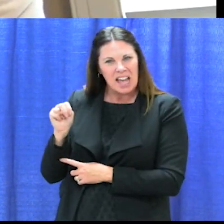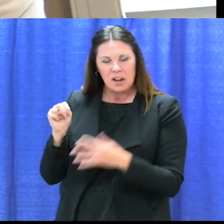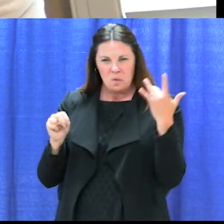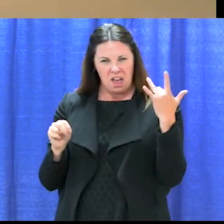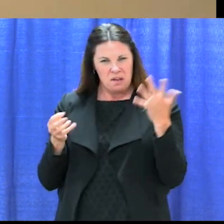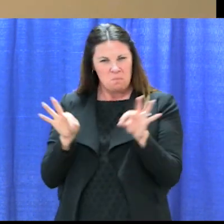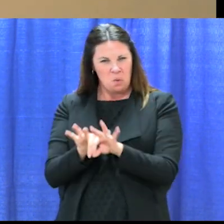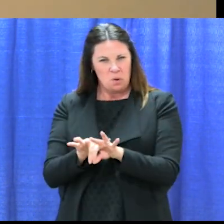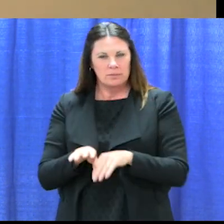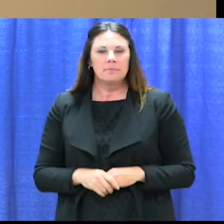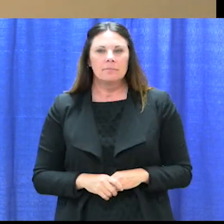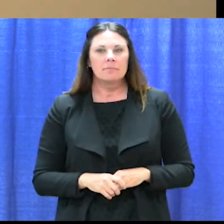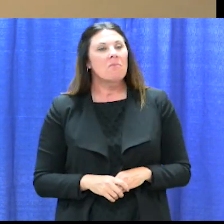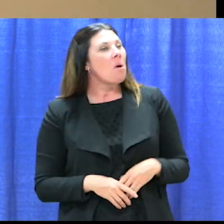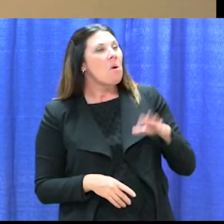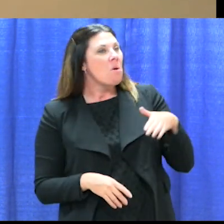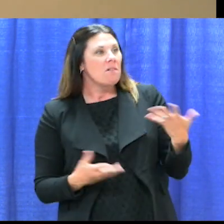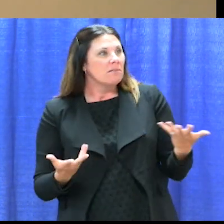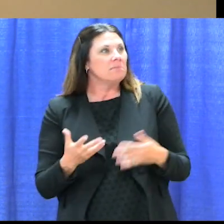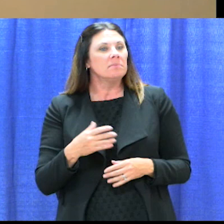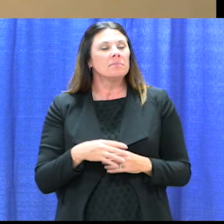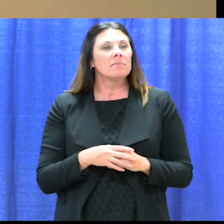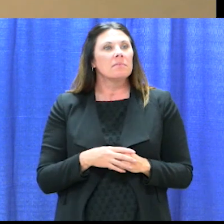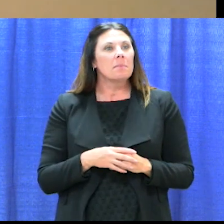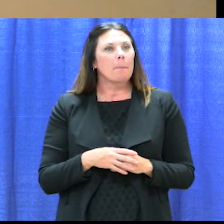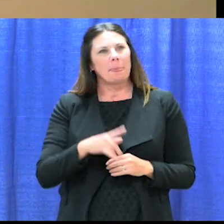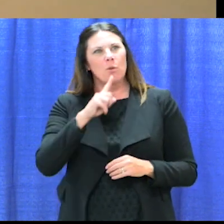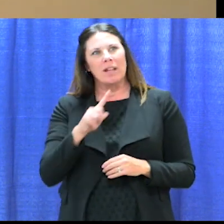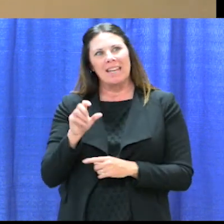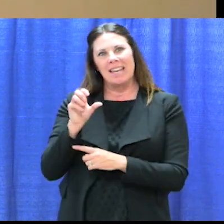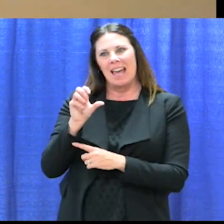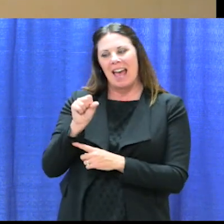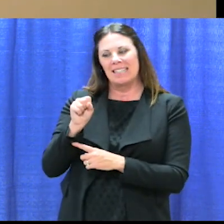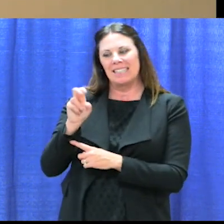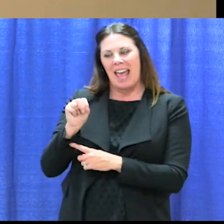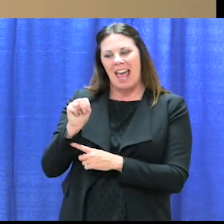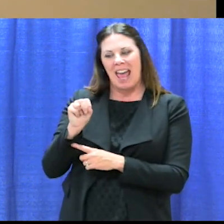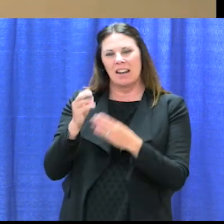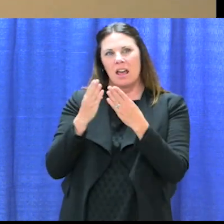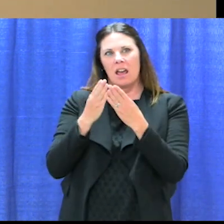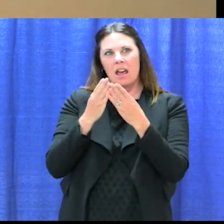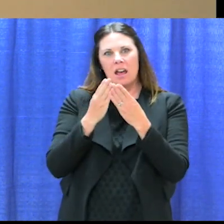[Zedan speaking] Sure, so it really speaks to, it's more company-wide not unique to Comcast.